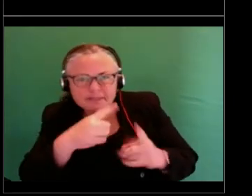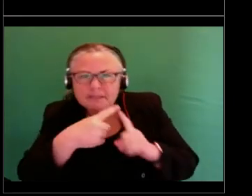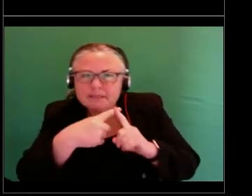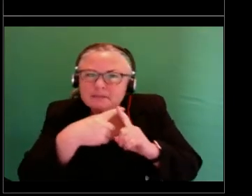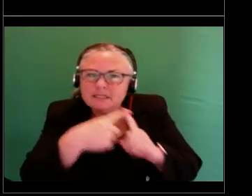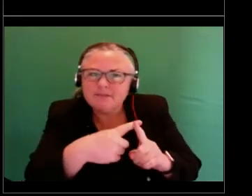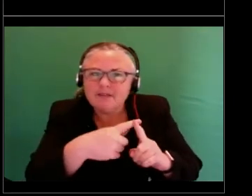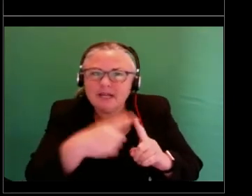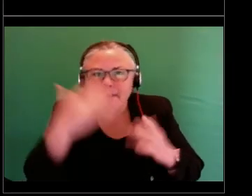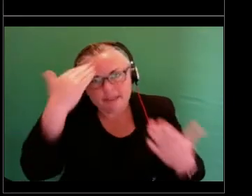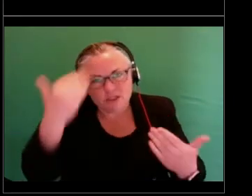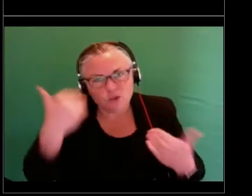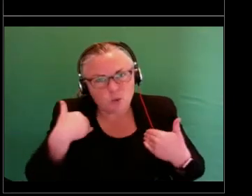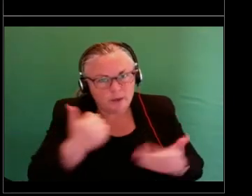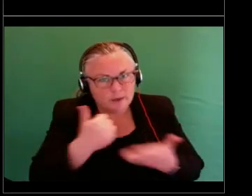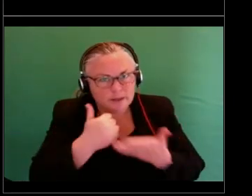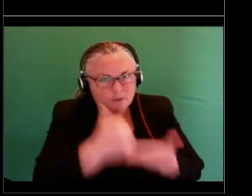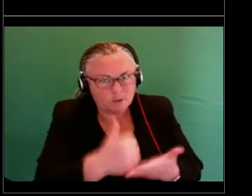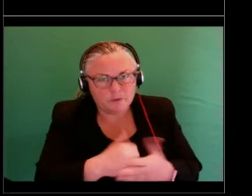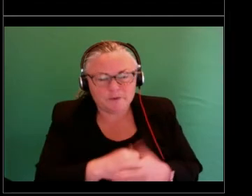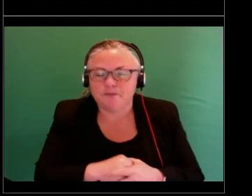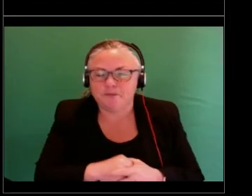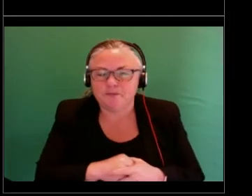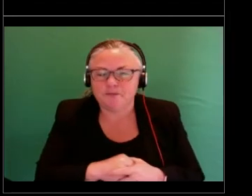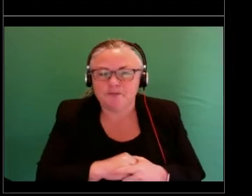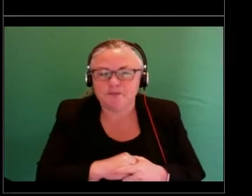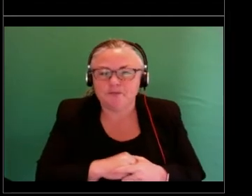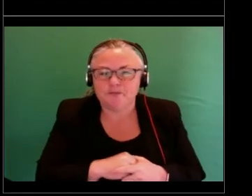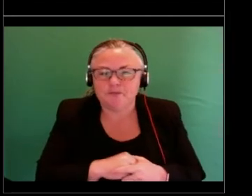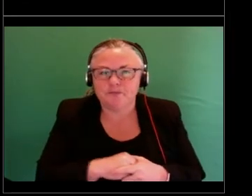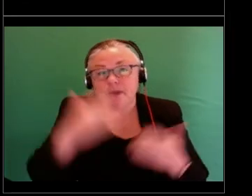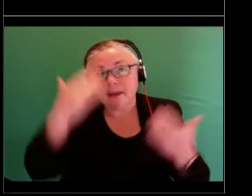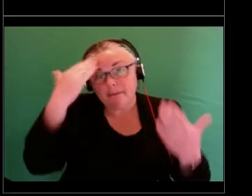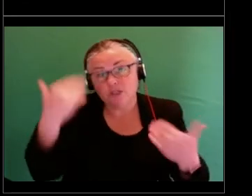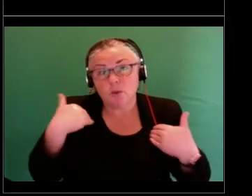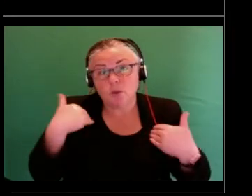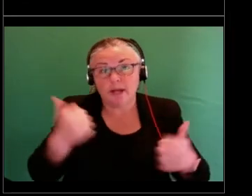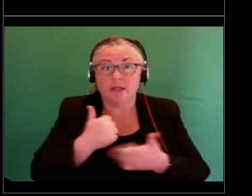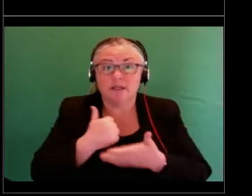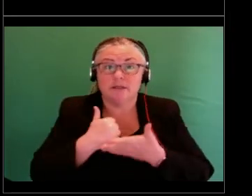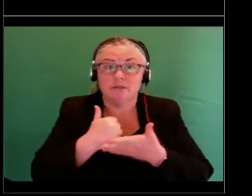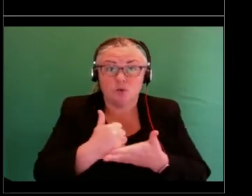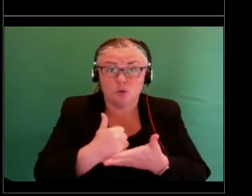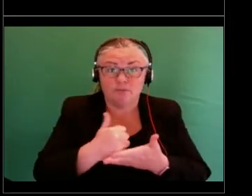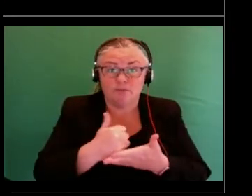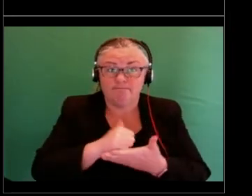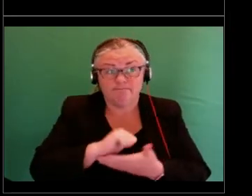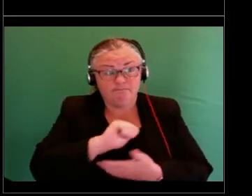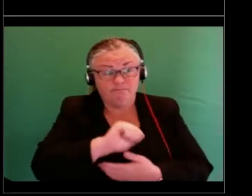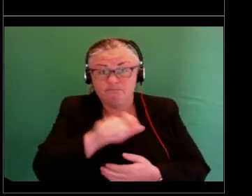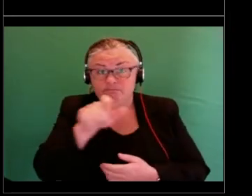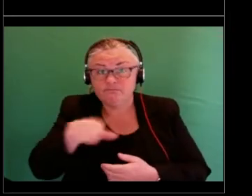and needs information about applying for a DVO. Can the health worker help their client with a FASS referral?